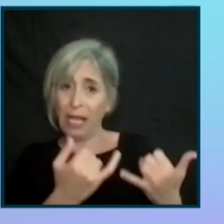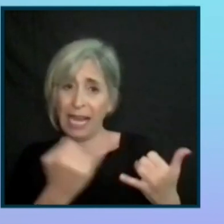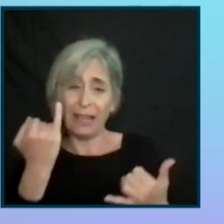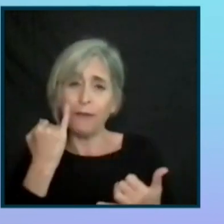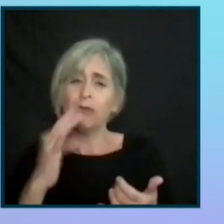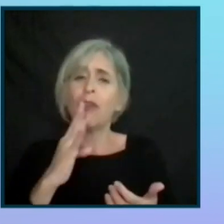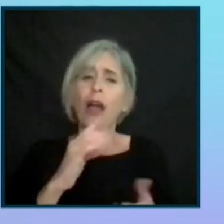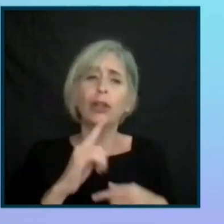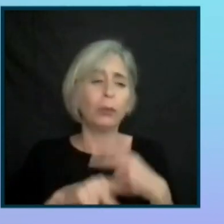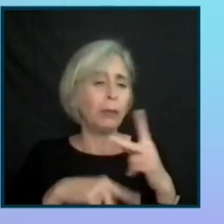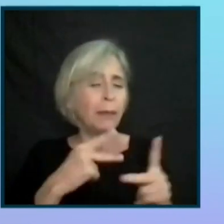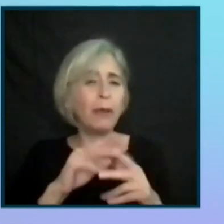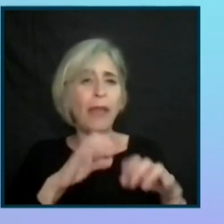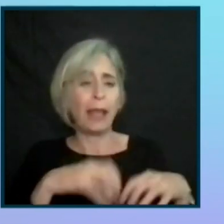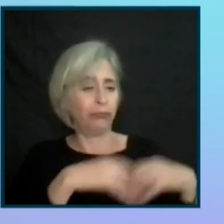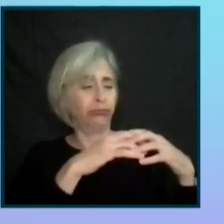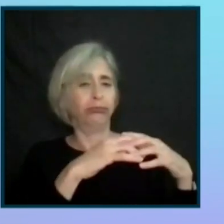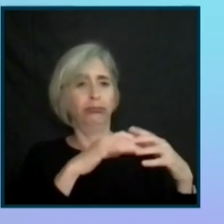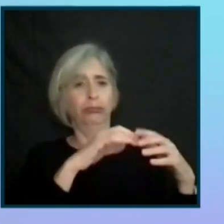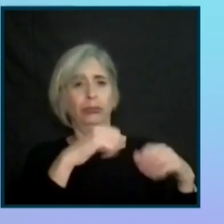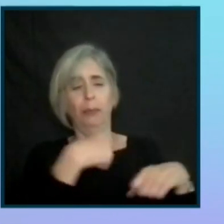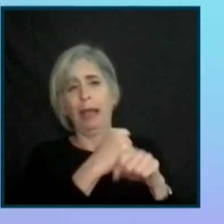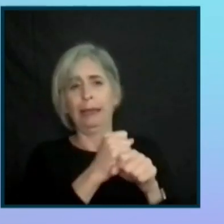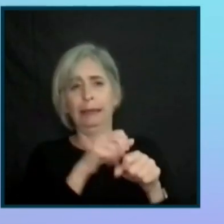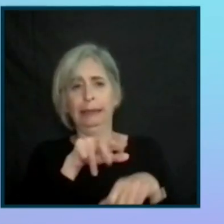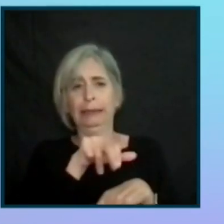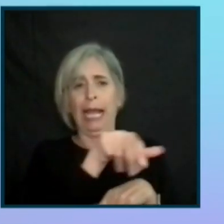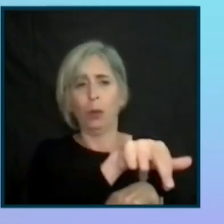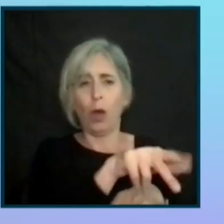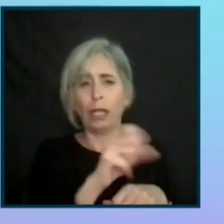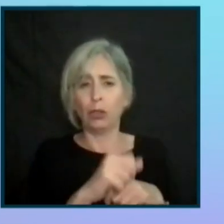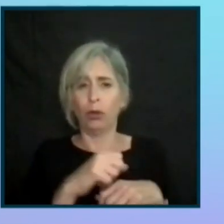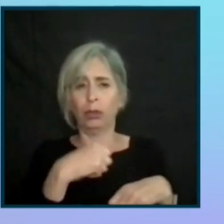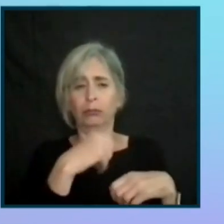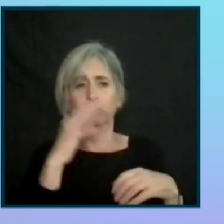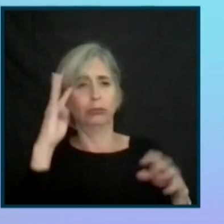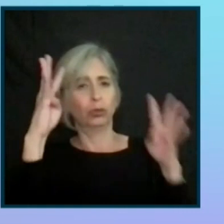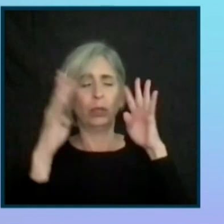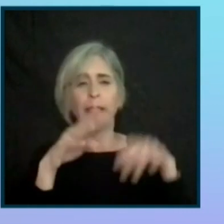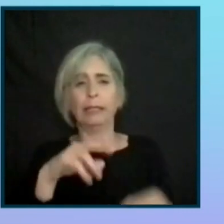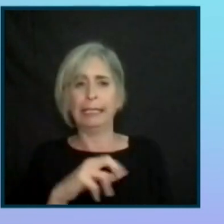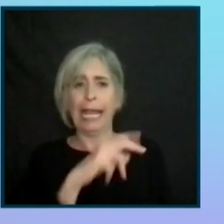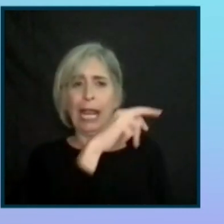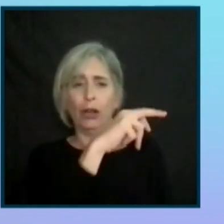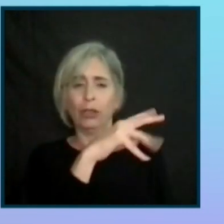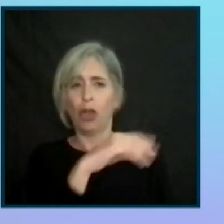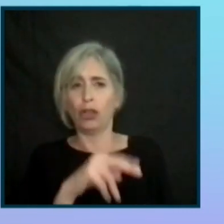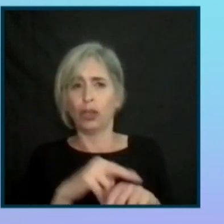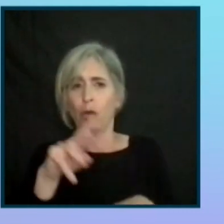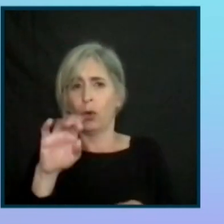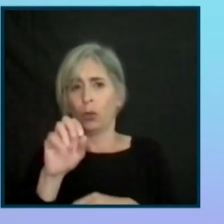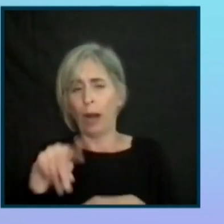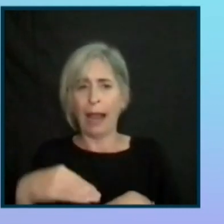that have to build sidewalks or stairs or whatever, and they also have to do a ramp, they're always looking at that bottom line